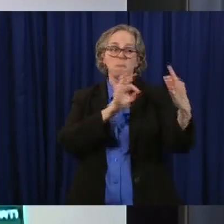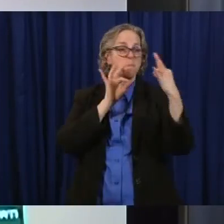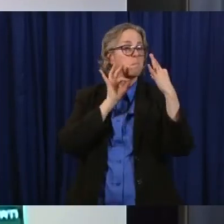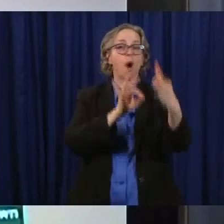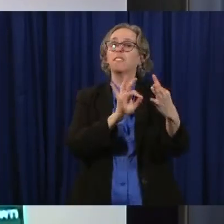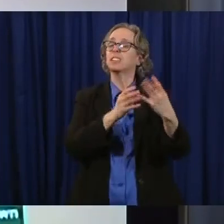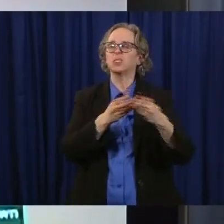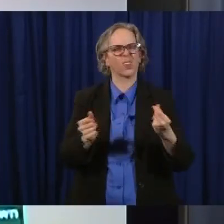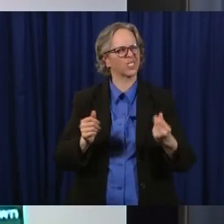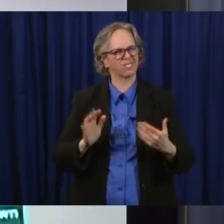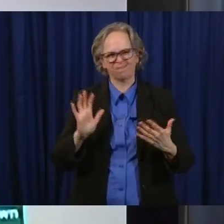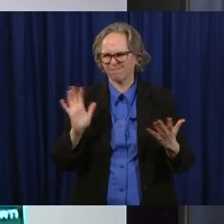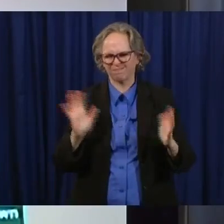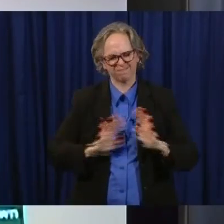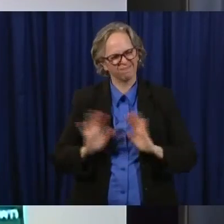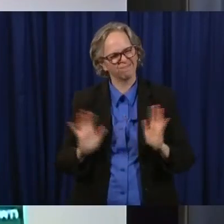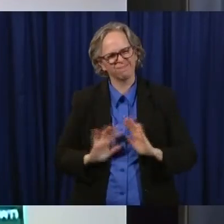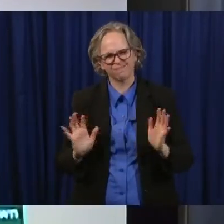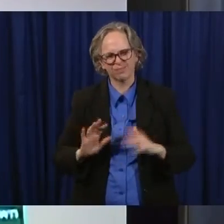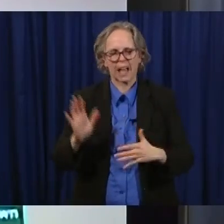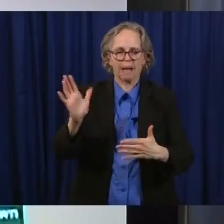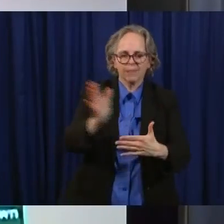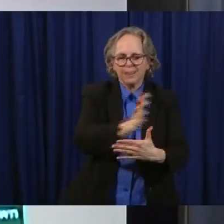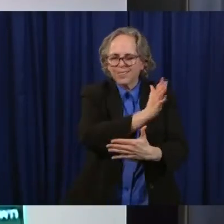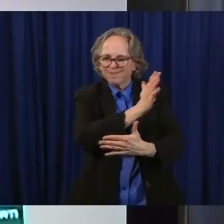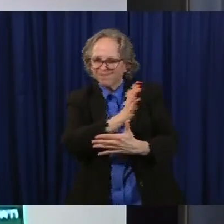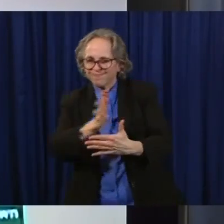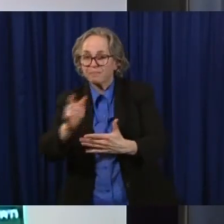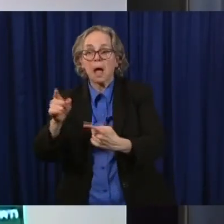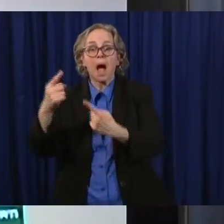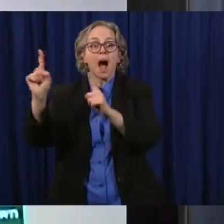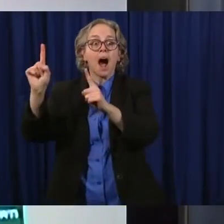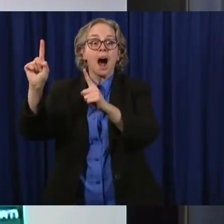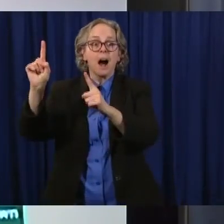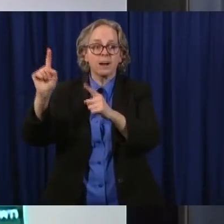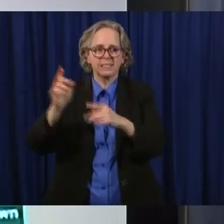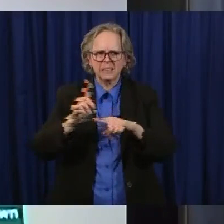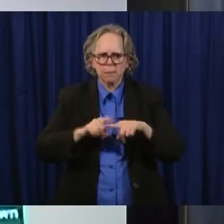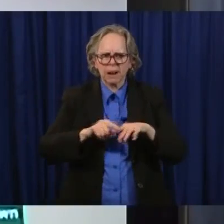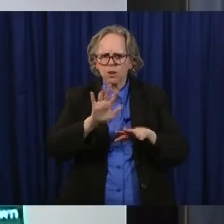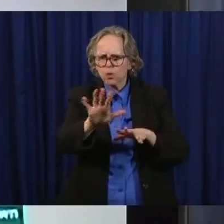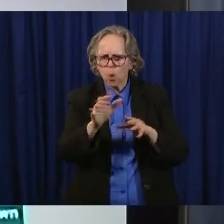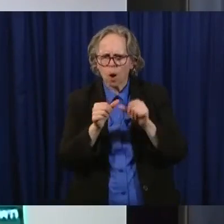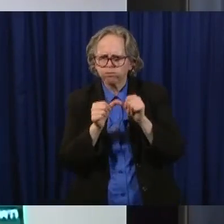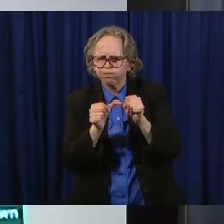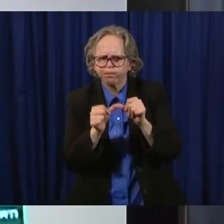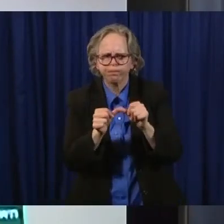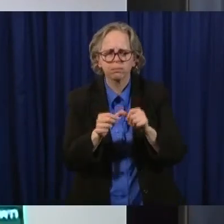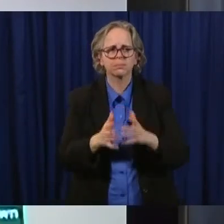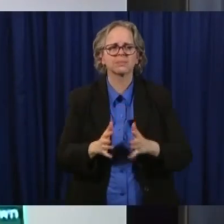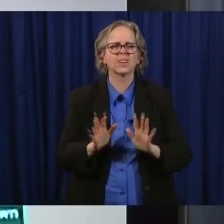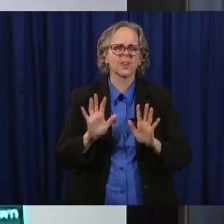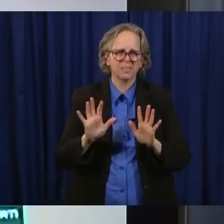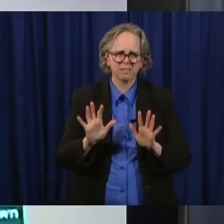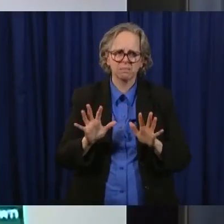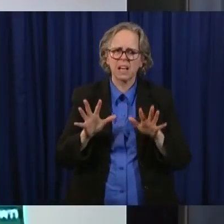START THE EXPLANATION, OR A MAKE SURE TO TALK ABOUT THE UNCERTAINTIES OF IT. BECAUSE IT'S IMPORTANT TO UNDERSTAND IT'S A RANGE OF EFFECTS WE'RE TALKING ABOUT. THERE ARE NO SILVER BULLETS. THERE ARE NO SURE FIXES ON THINGS.